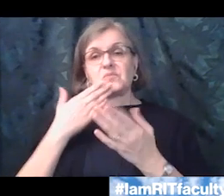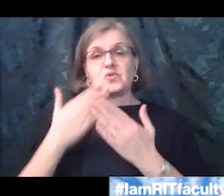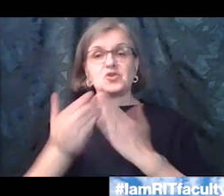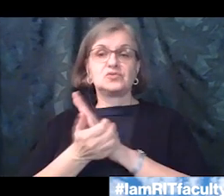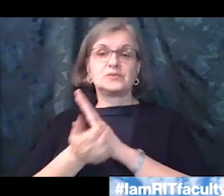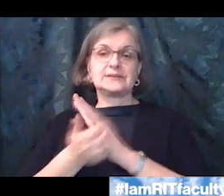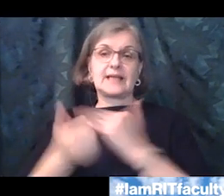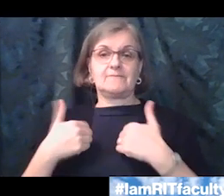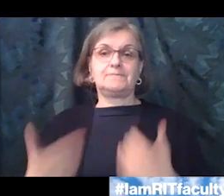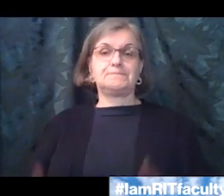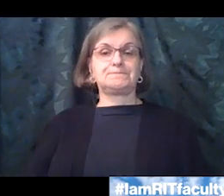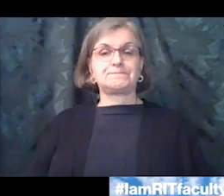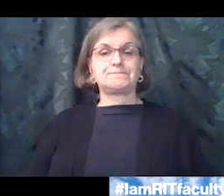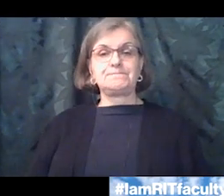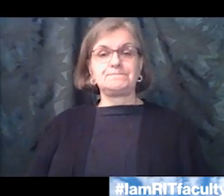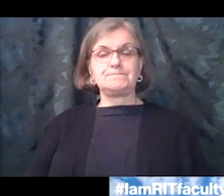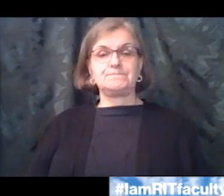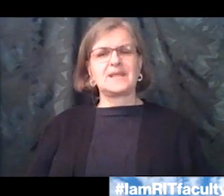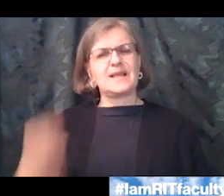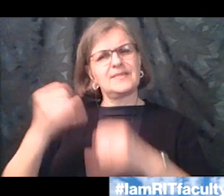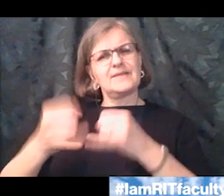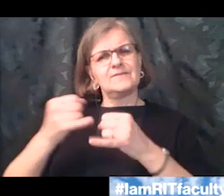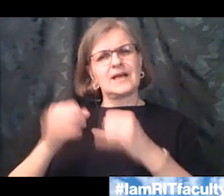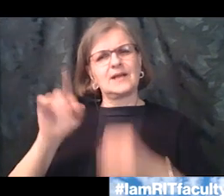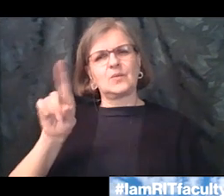So, here's my final question for you.